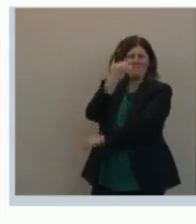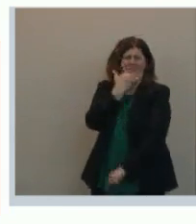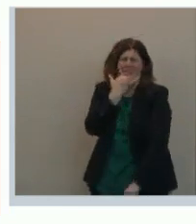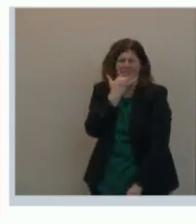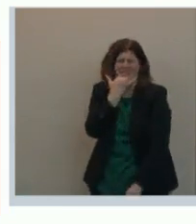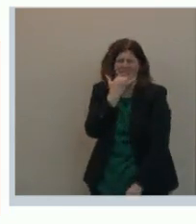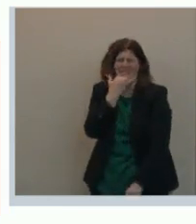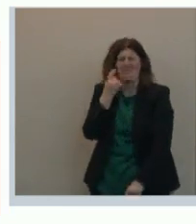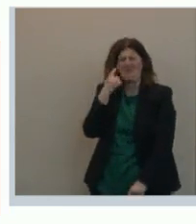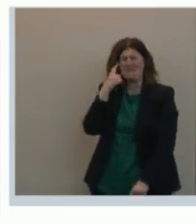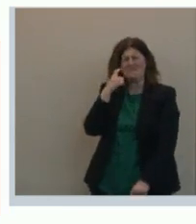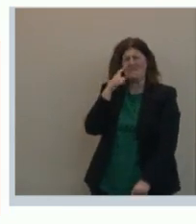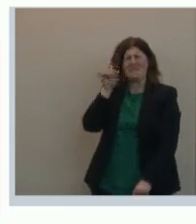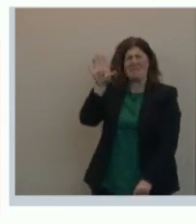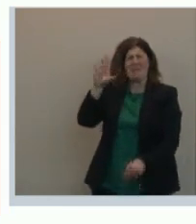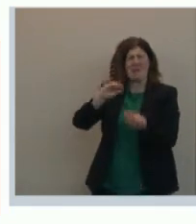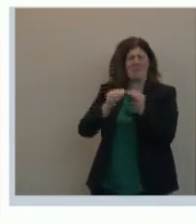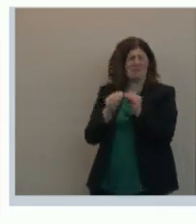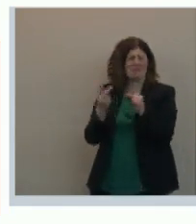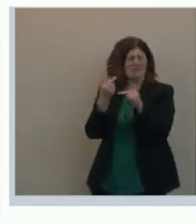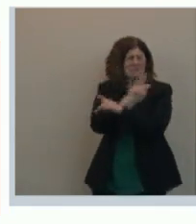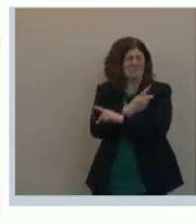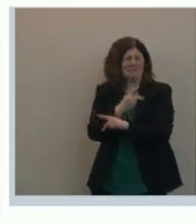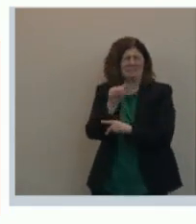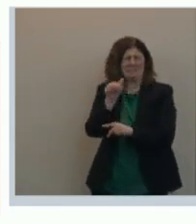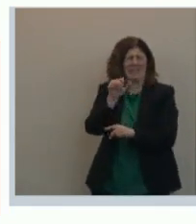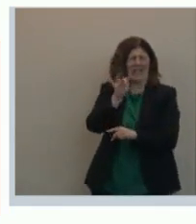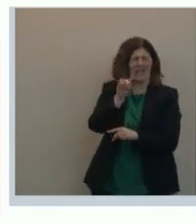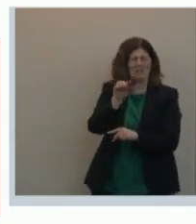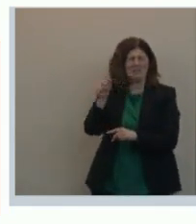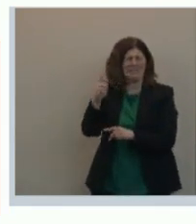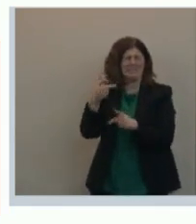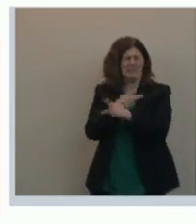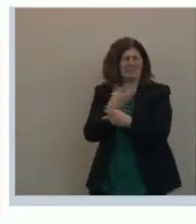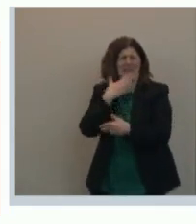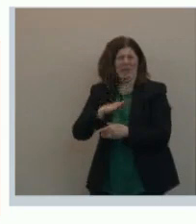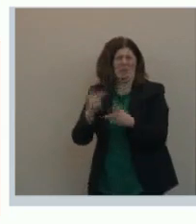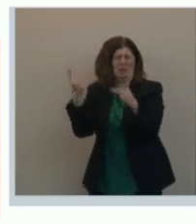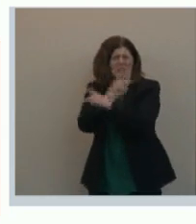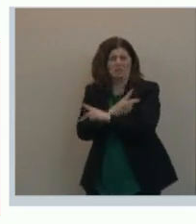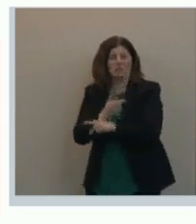WHICH IS GOOD NEWS. WE STILL BELIEVE THE WASHINGTON MODEL IS WAY OFF.